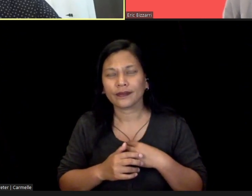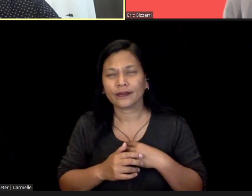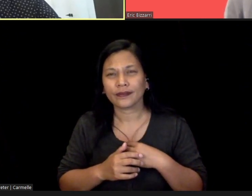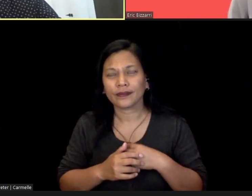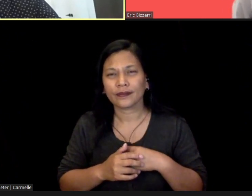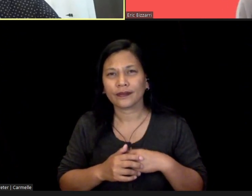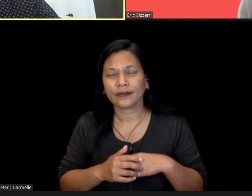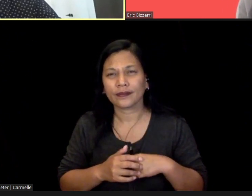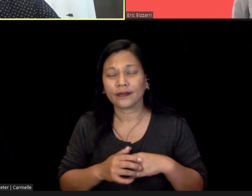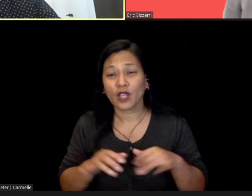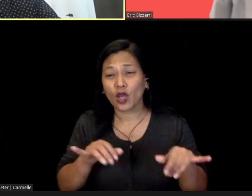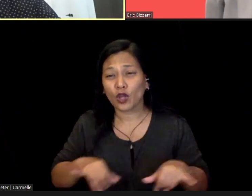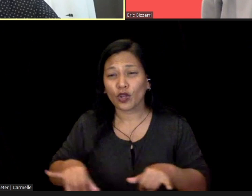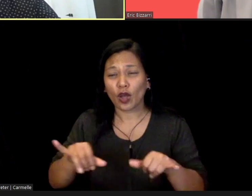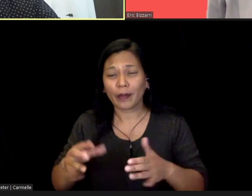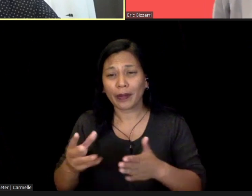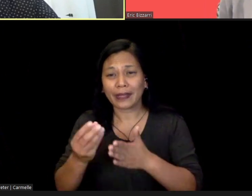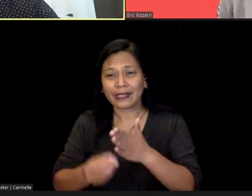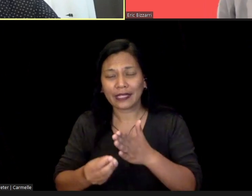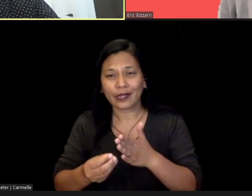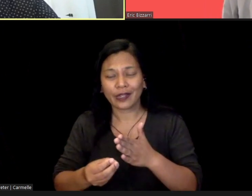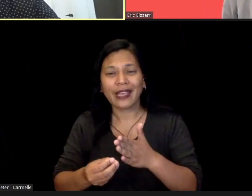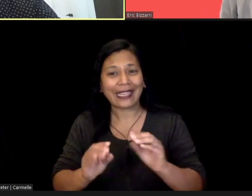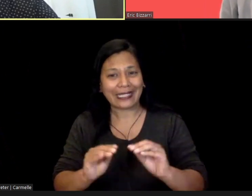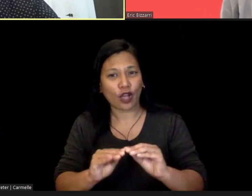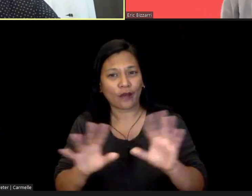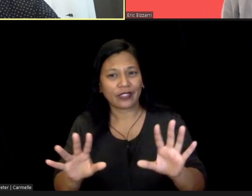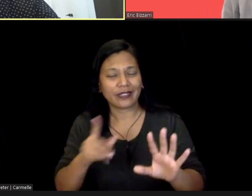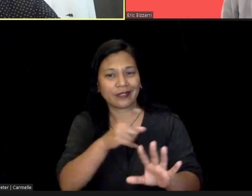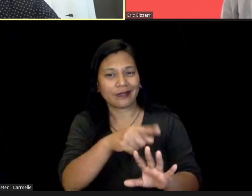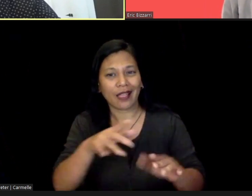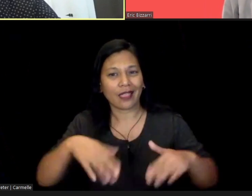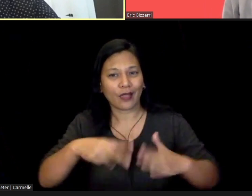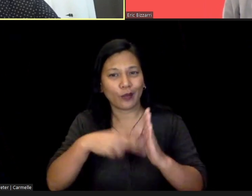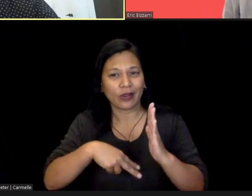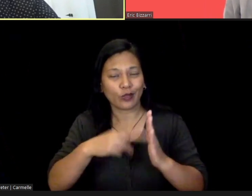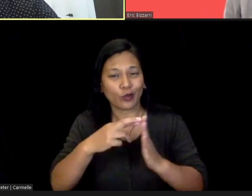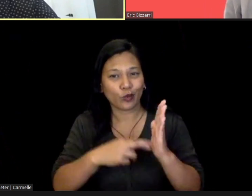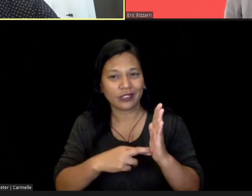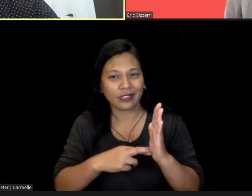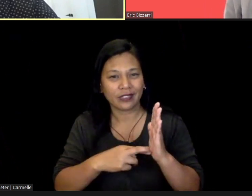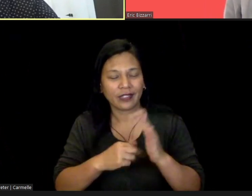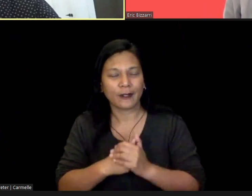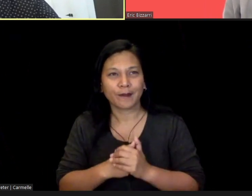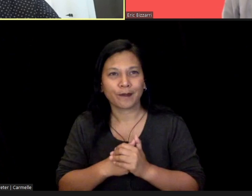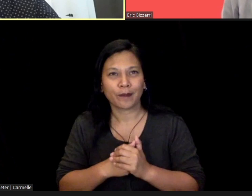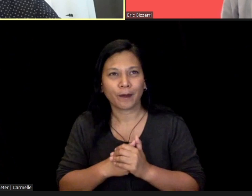the commonality is people haven't read all the way through. And so for a variety of reasons, there's just a defect.